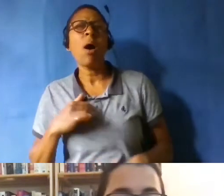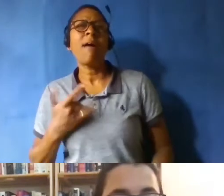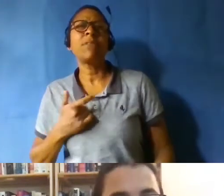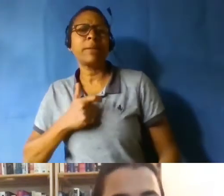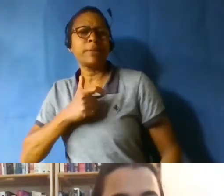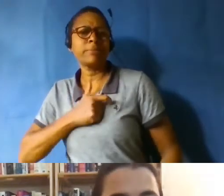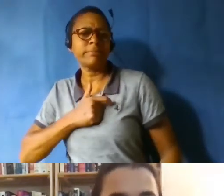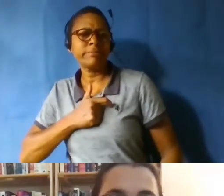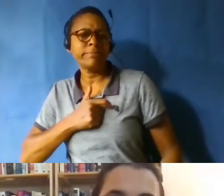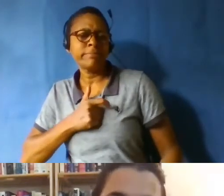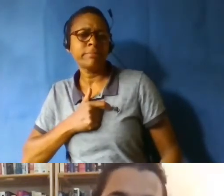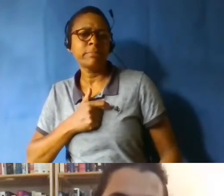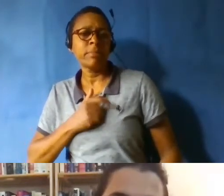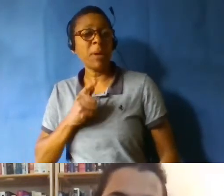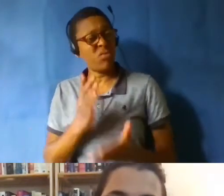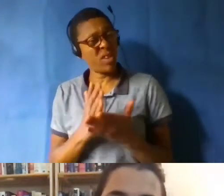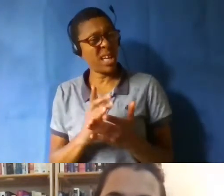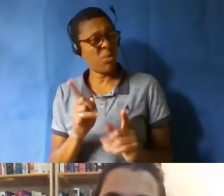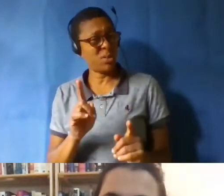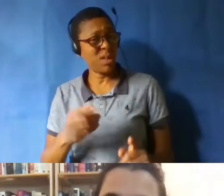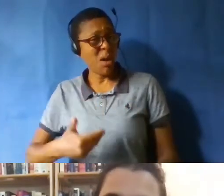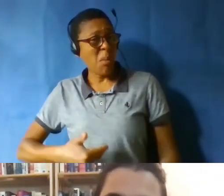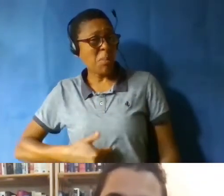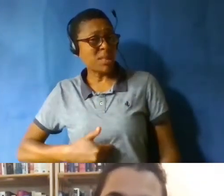know my stomach is distressed or like you know like in ways that don't